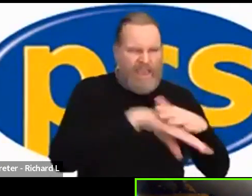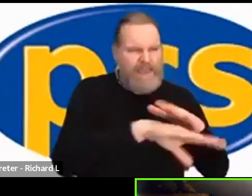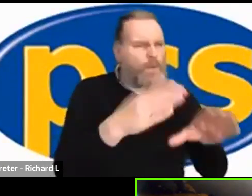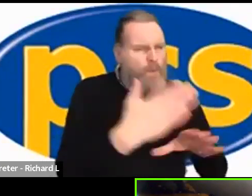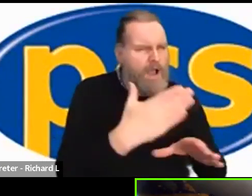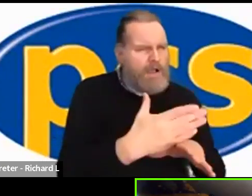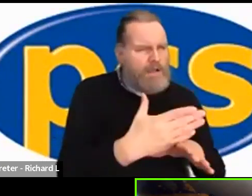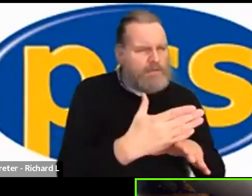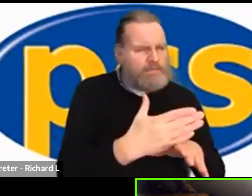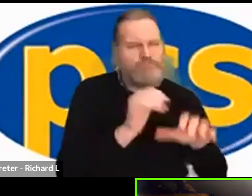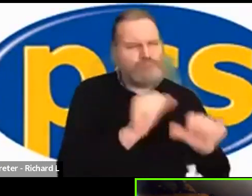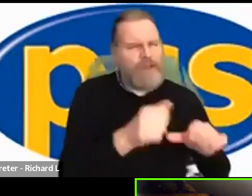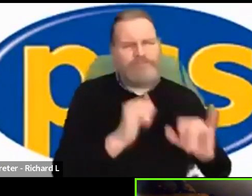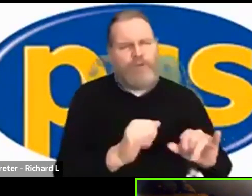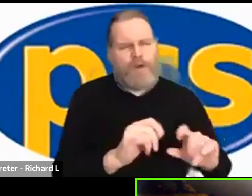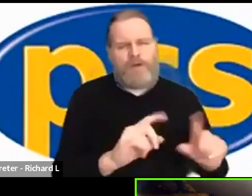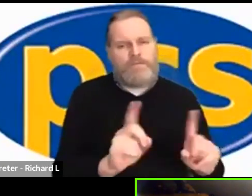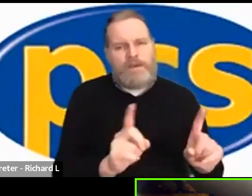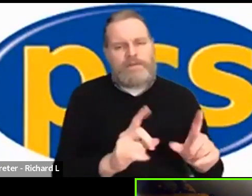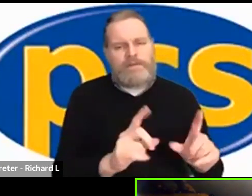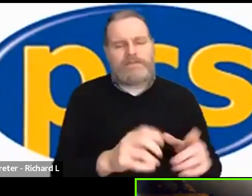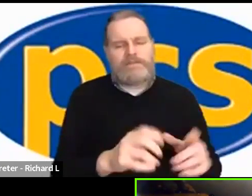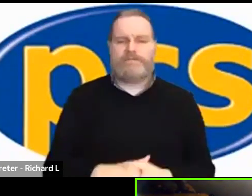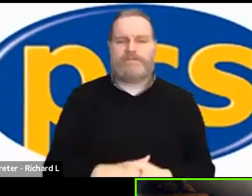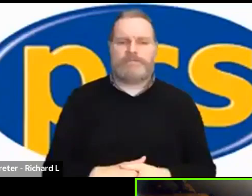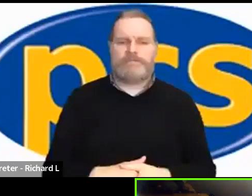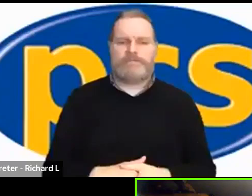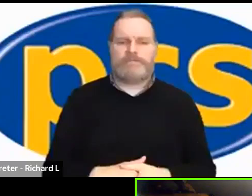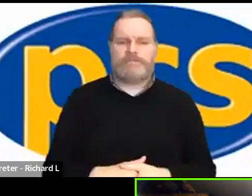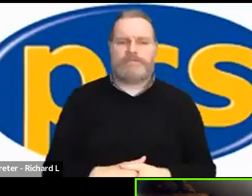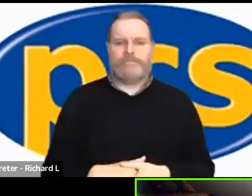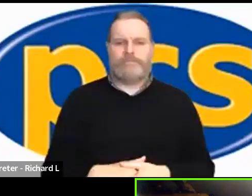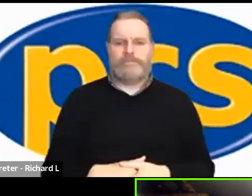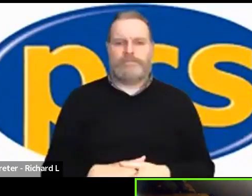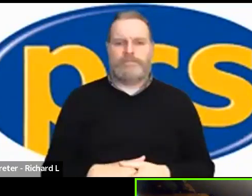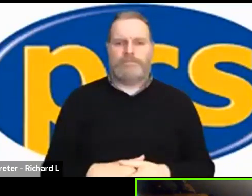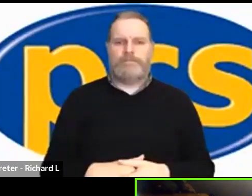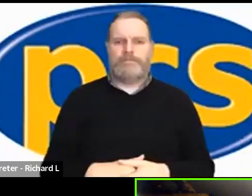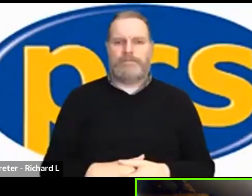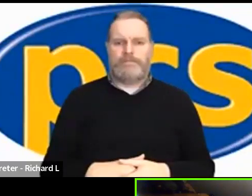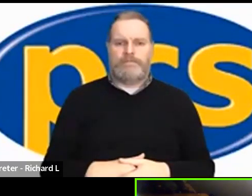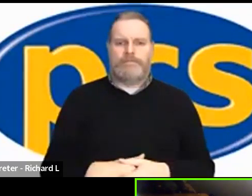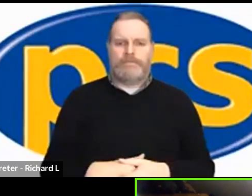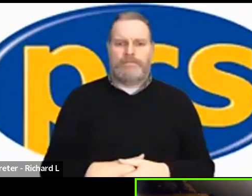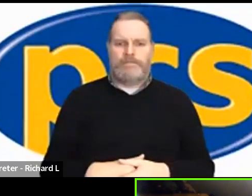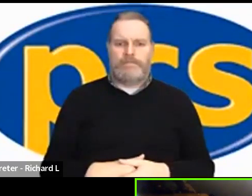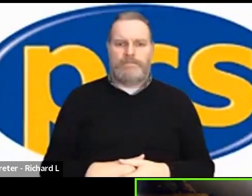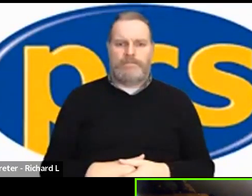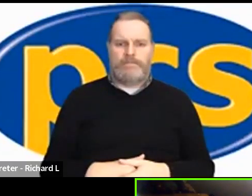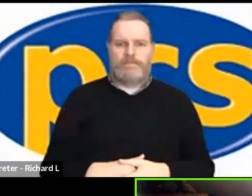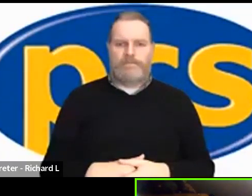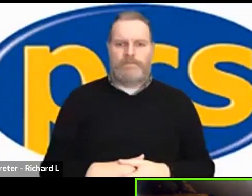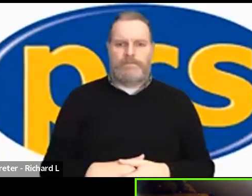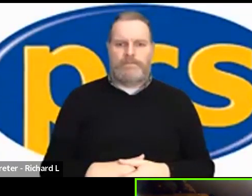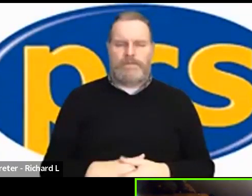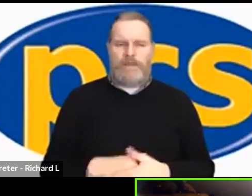action on work premises. No. Now I'm gonna hand over to Now I'm gonna hand over to Mark to respond just on that point to respond just on that point. It is correct that we